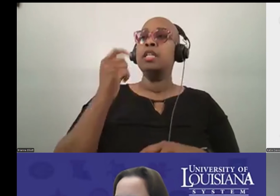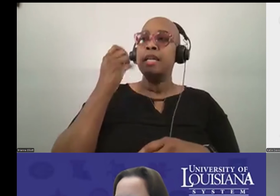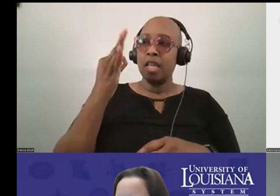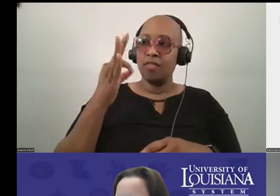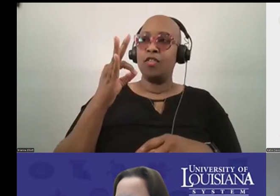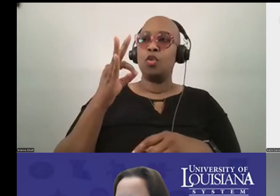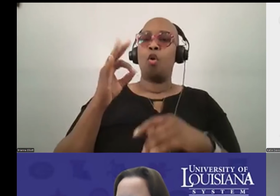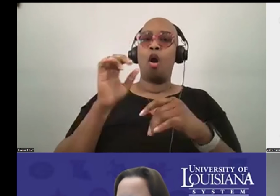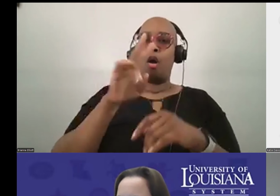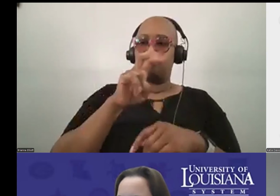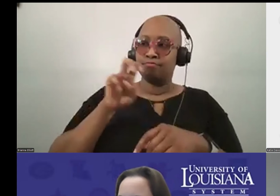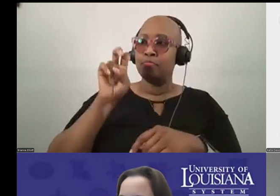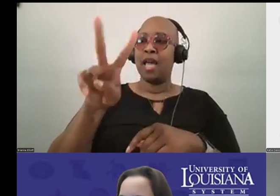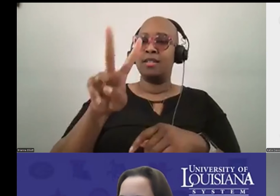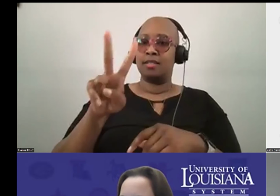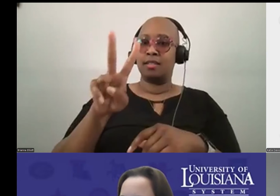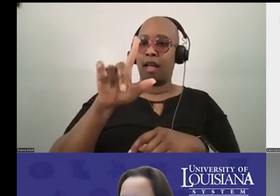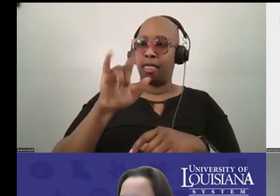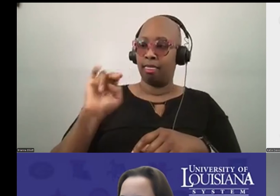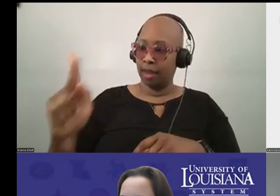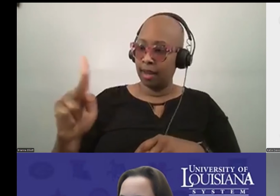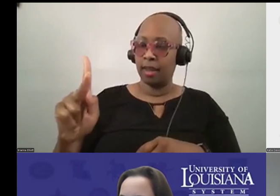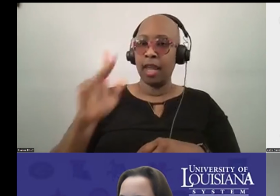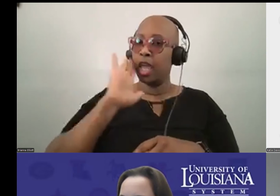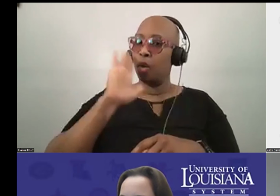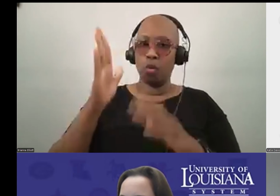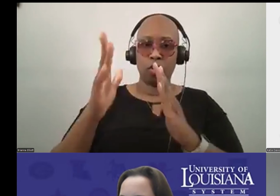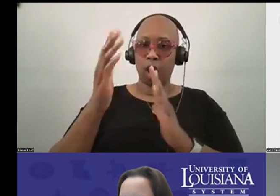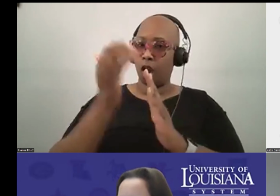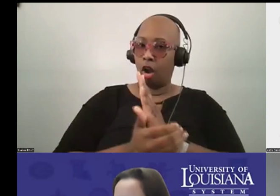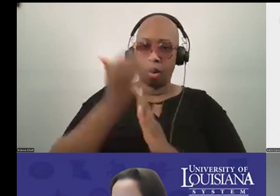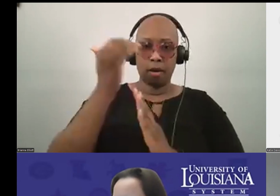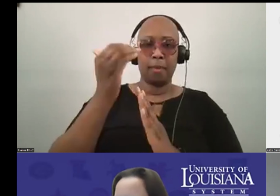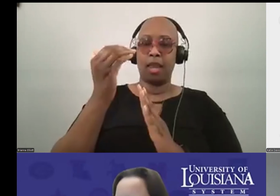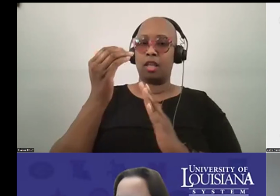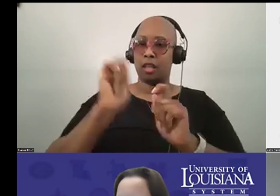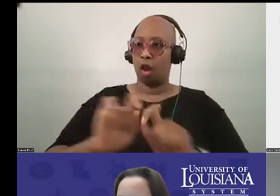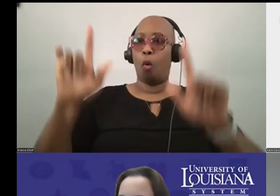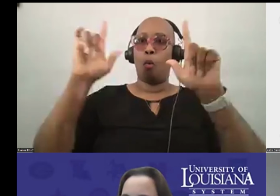It's not that it automatically is going to come up with the alt text for an image for you. Those